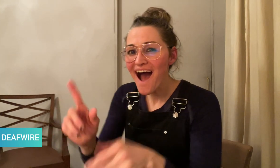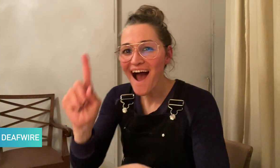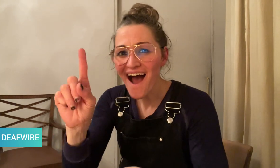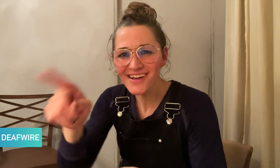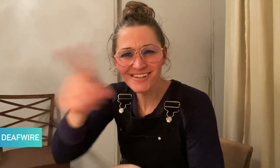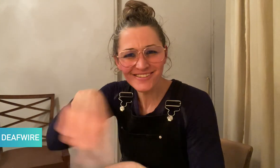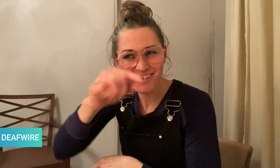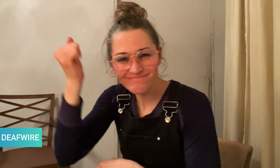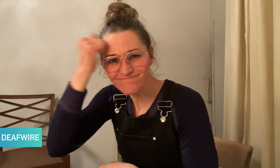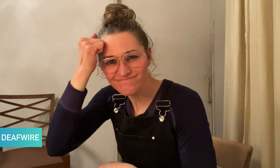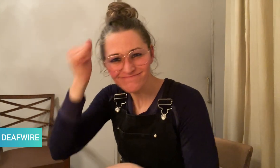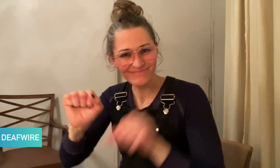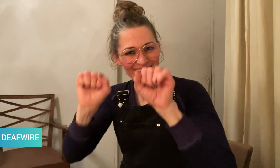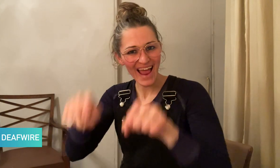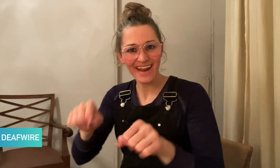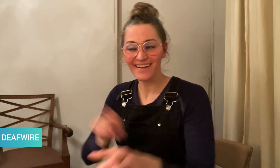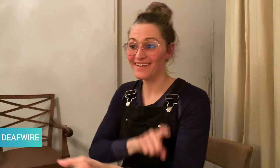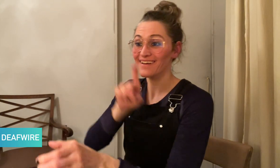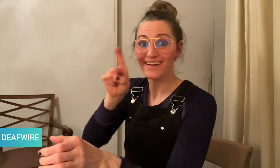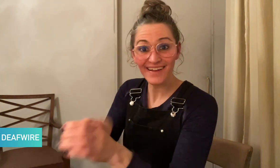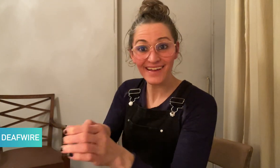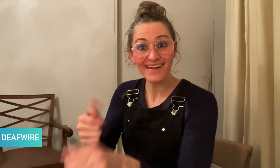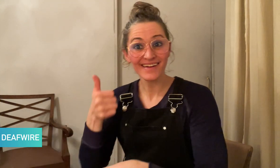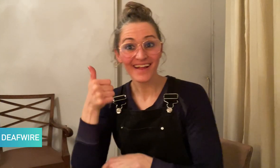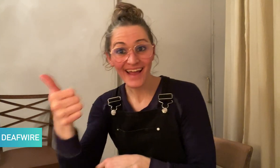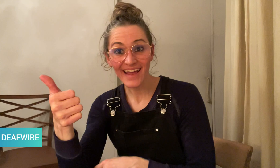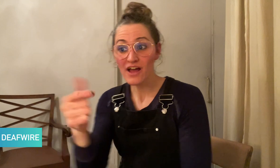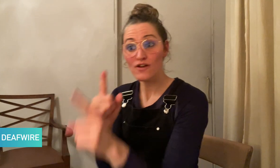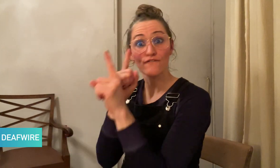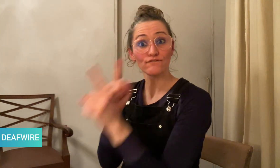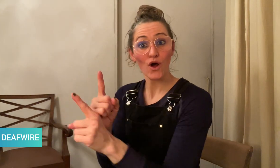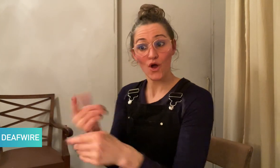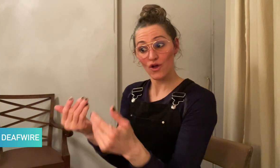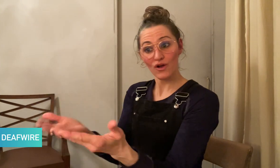Don’t forget to subscribe, like, and follow